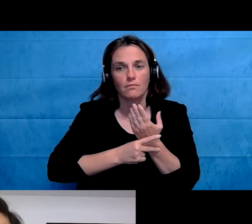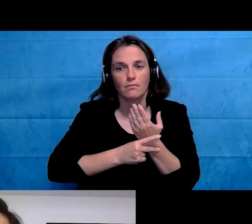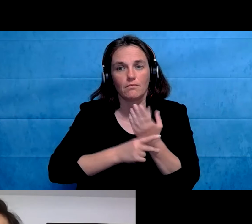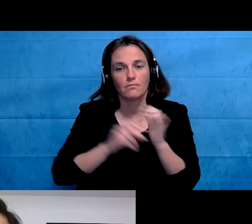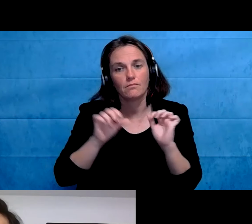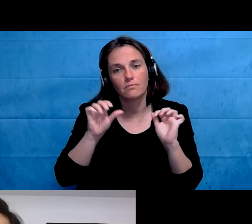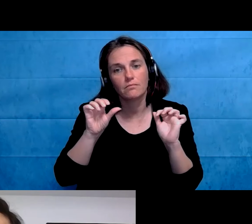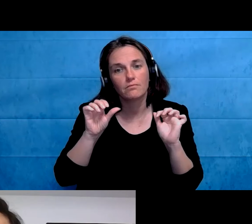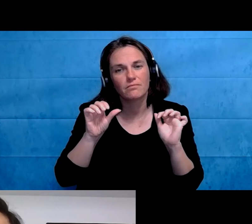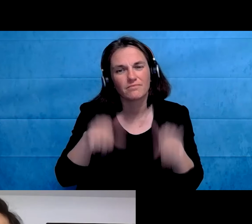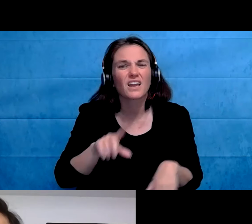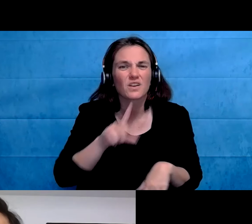I think can hit some of those notes.